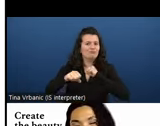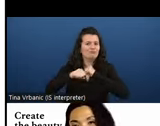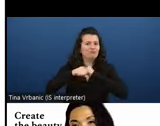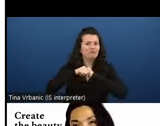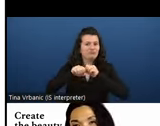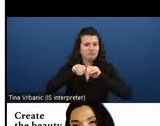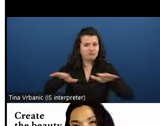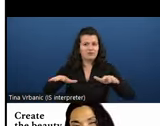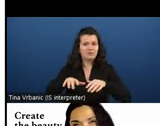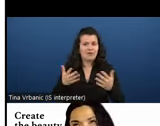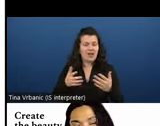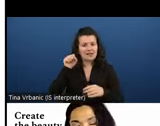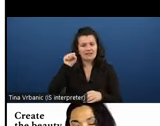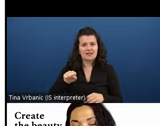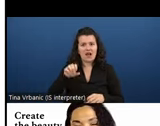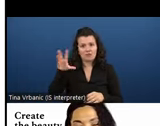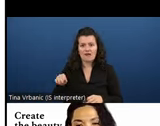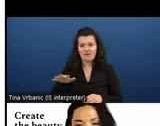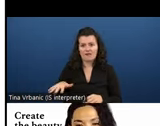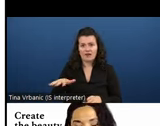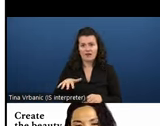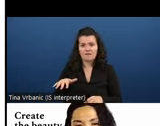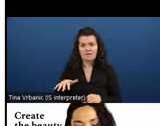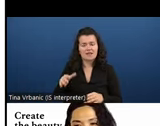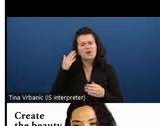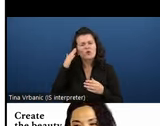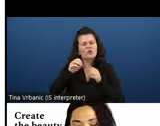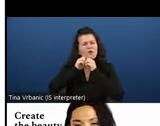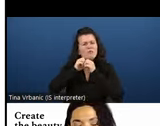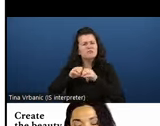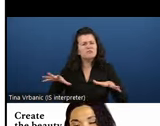15:21:01 And I'm not quite sure the reach but I'm sure globally as well, to a certain